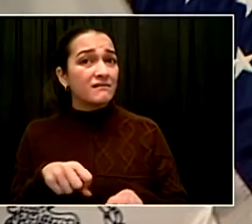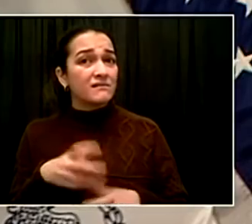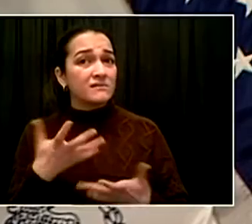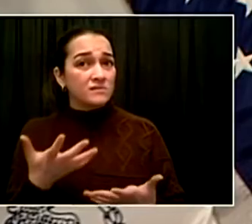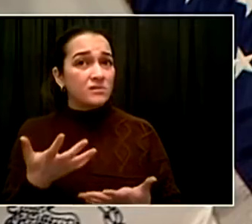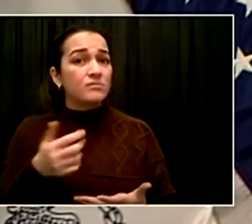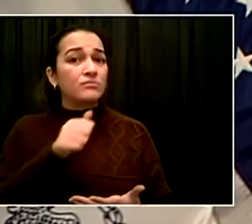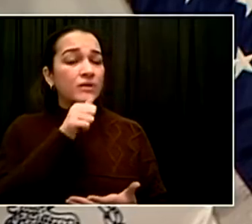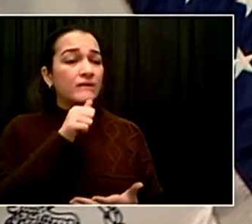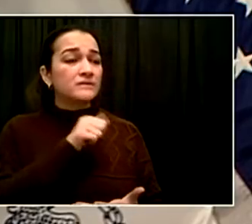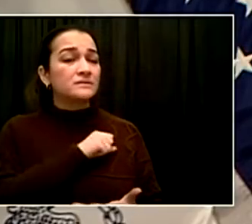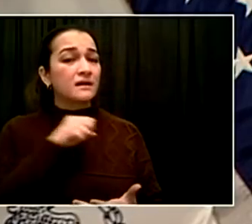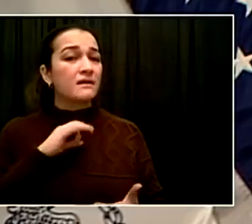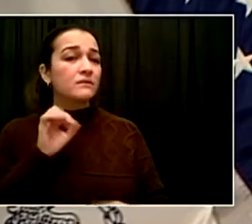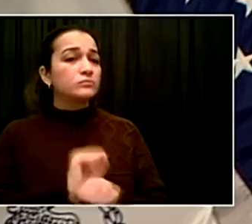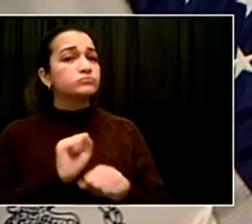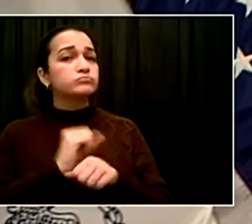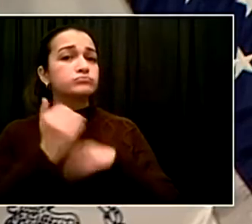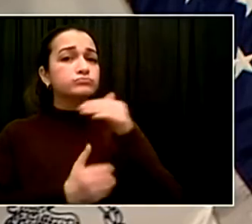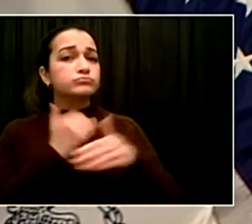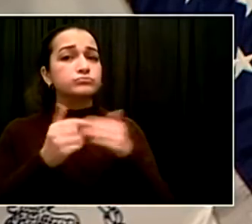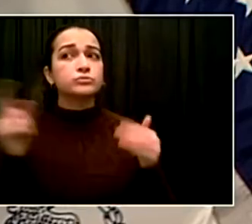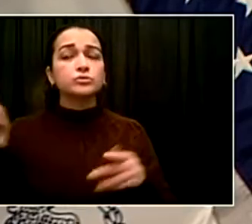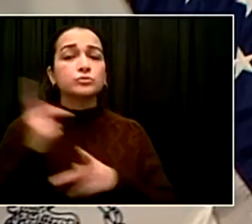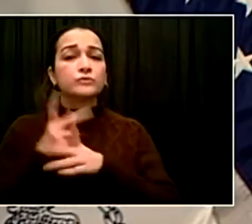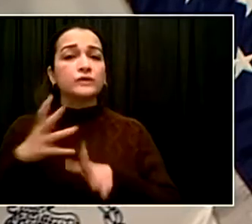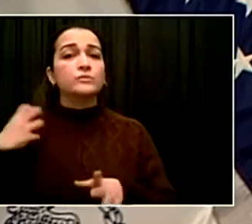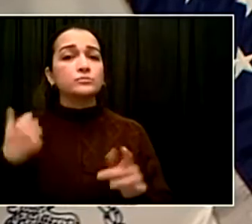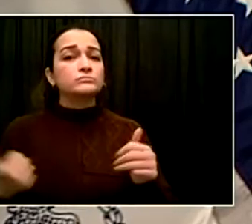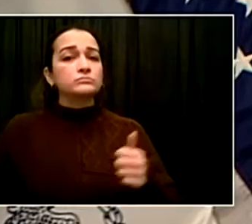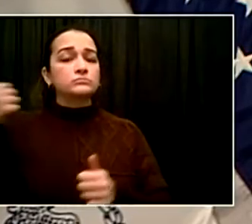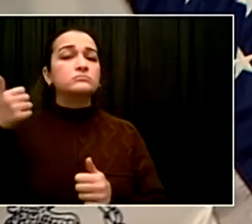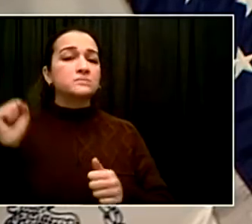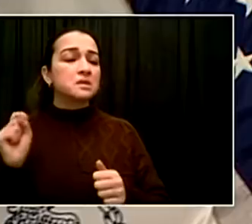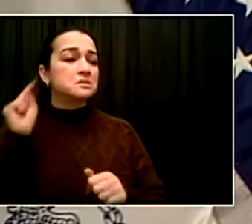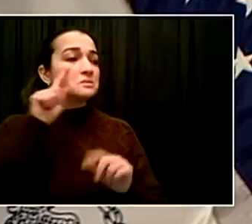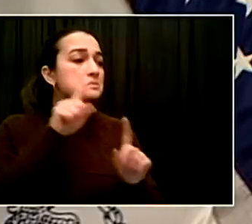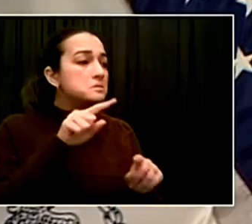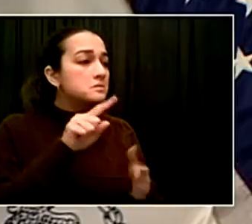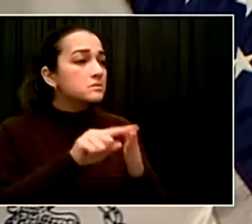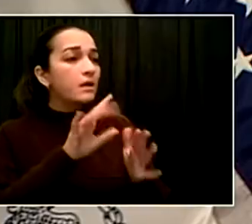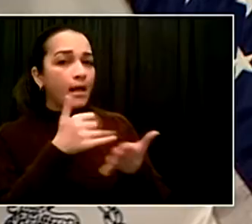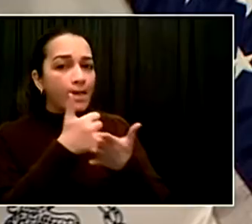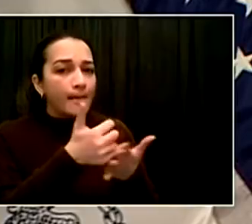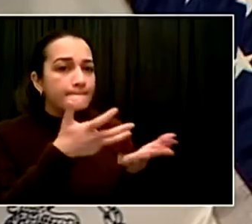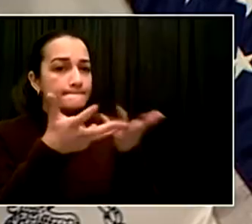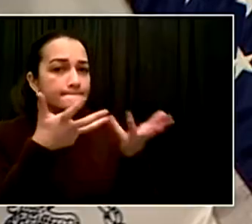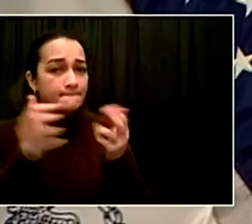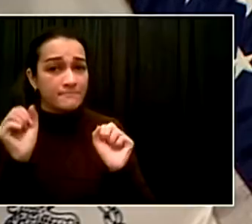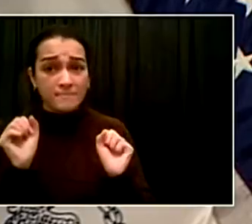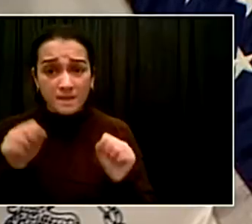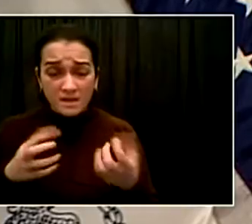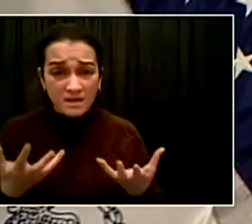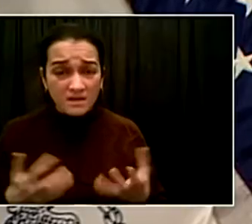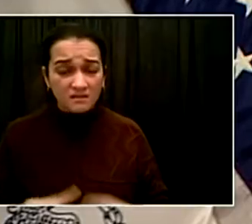RUN BY PRIVATE CONTRACTORS. MY OTHER QUESTION IS WHAT'S